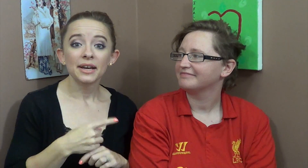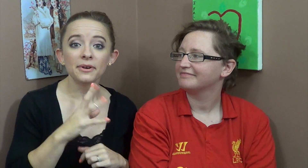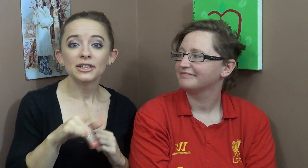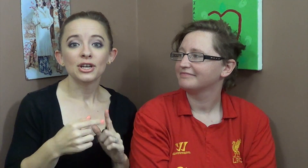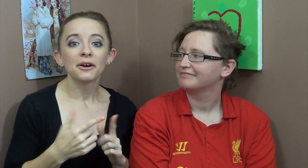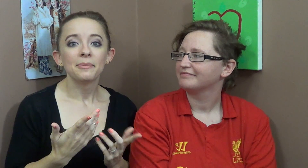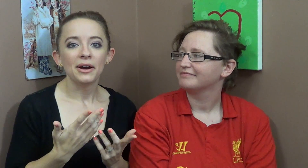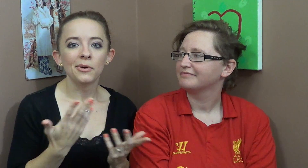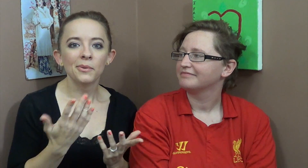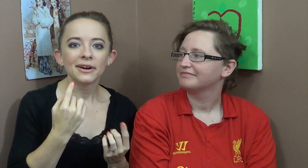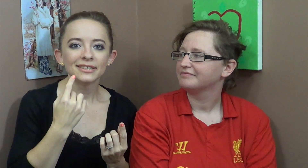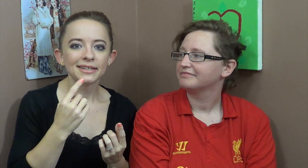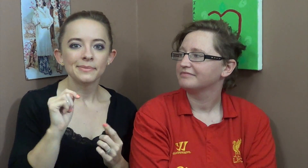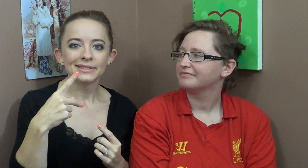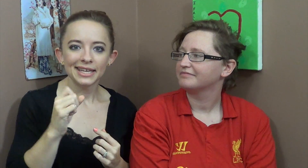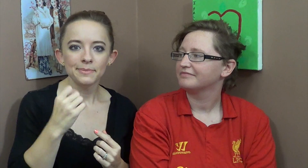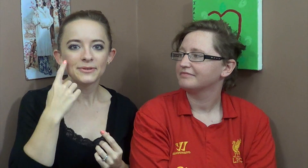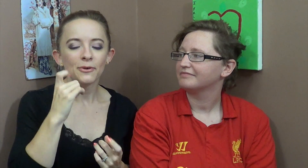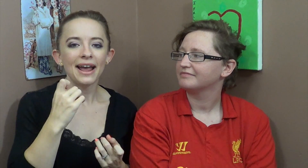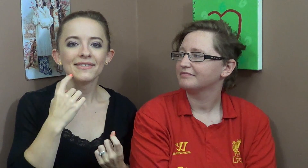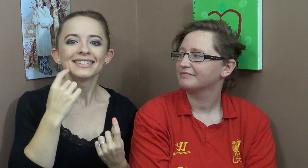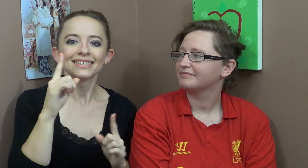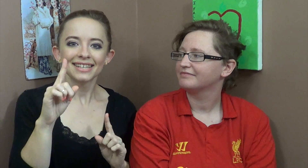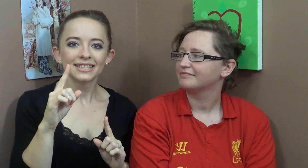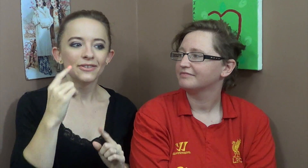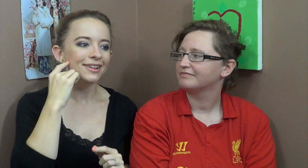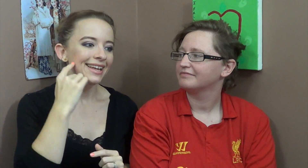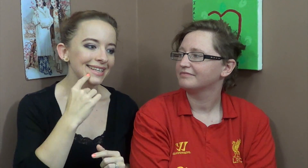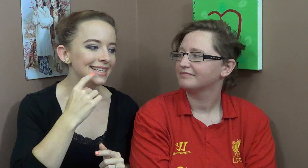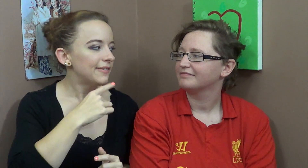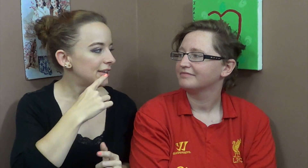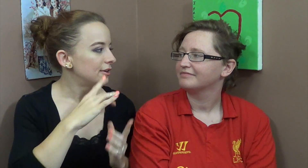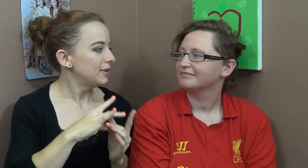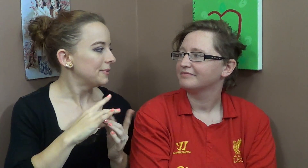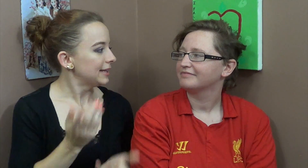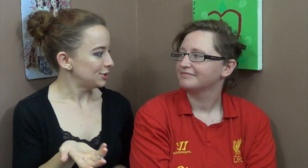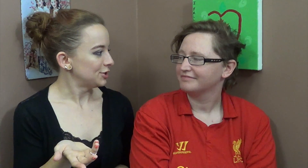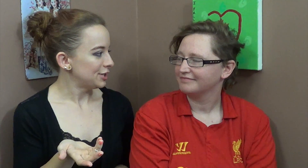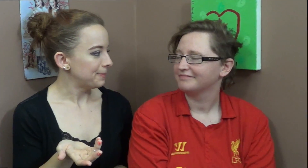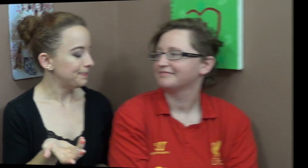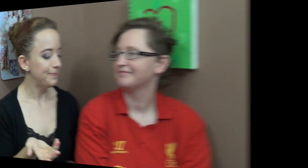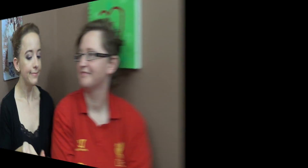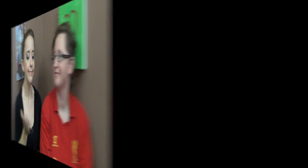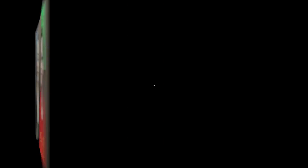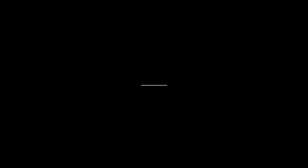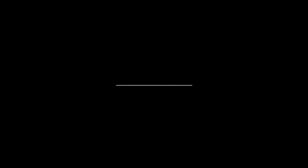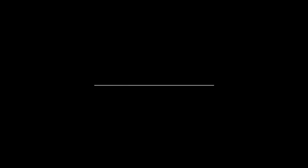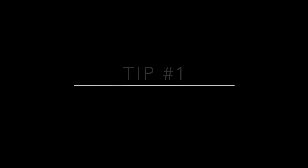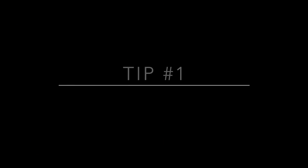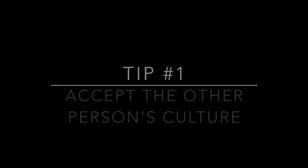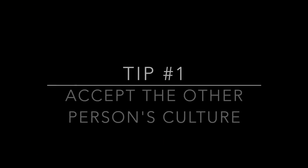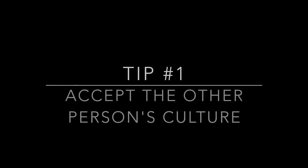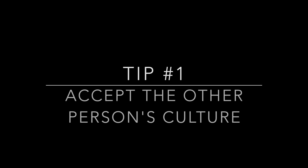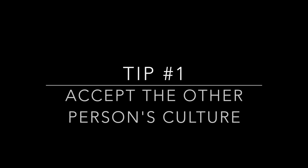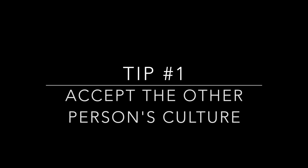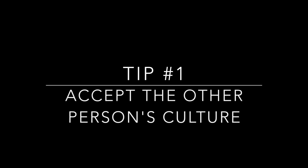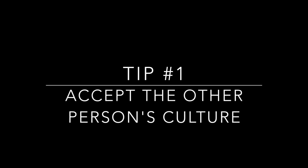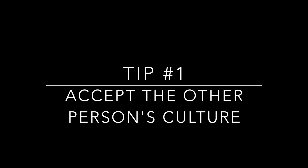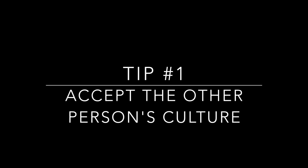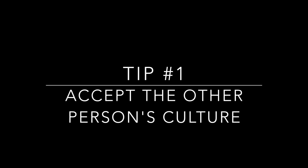So today we are going to talk about what are some tips for having a successful Deaf/hearing relationship.